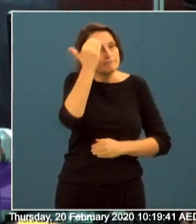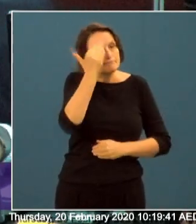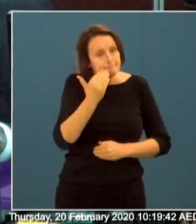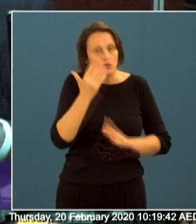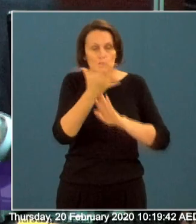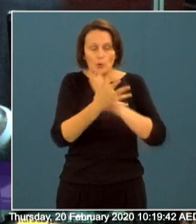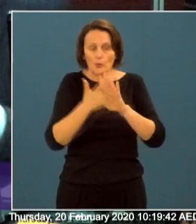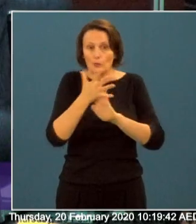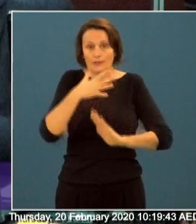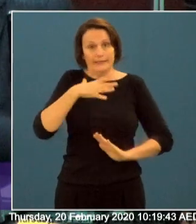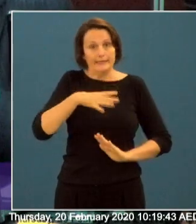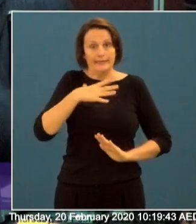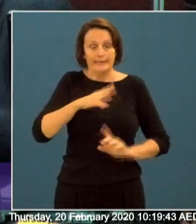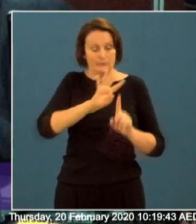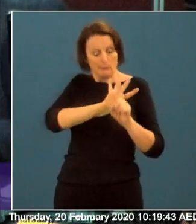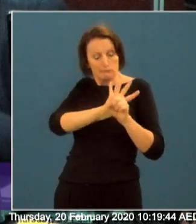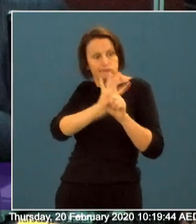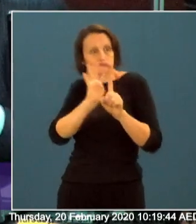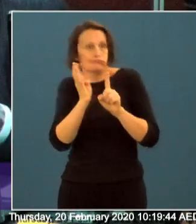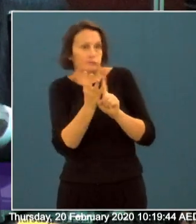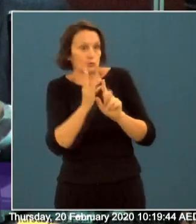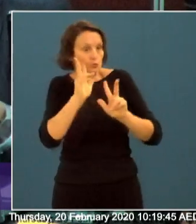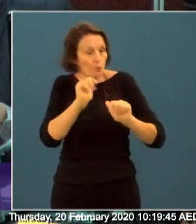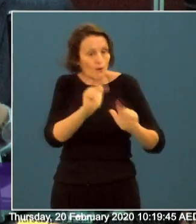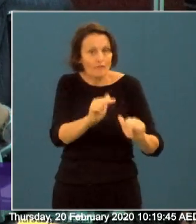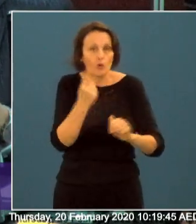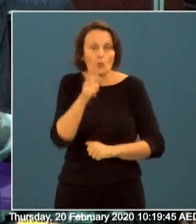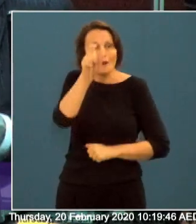And one witness, Rebecca Kelly, spoke of a fractured system and